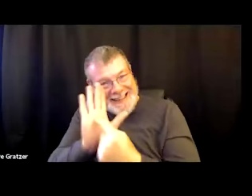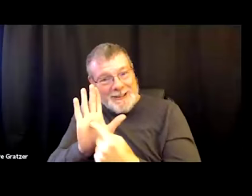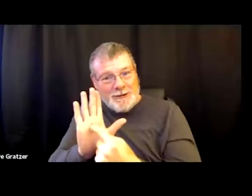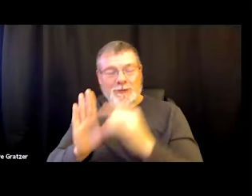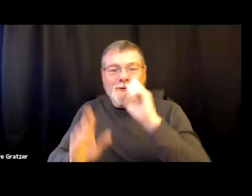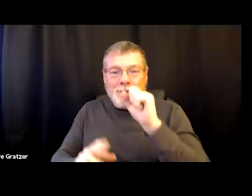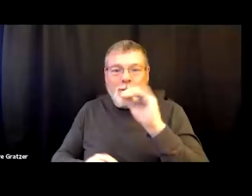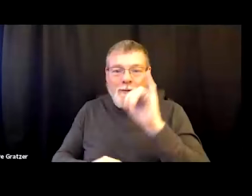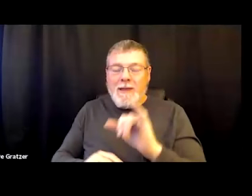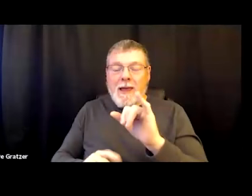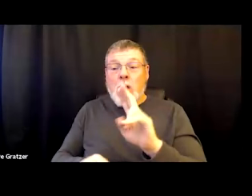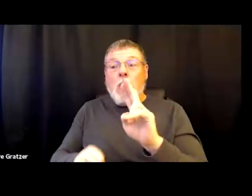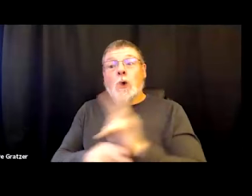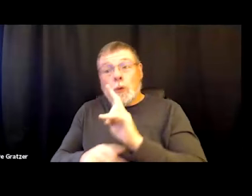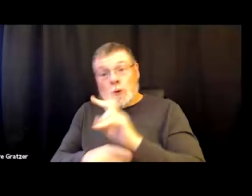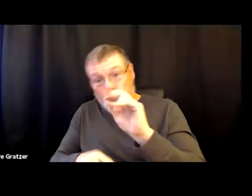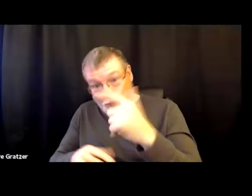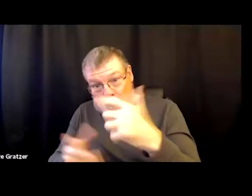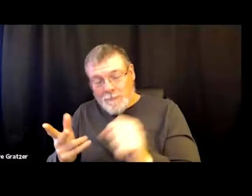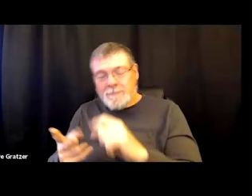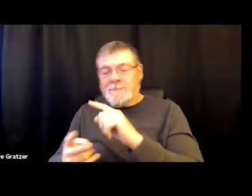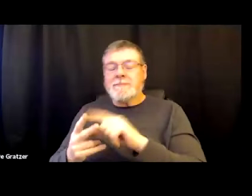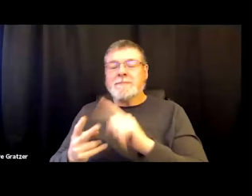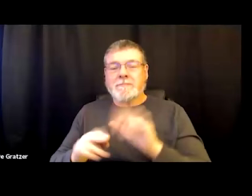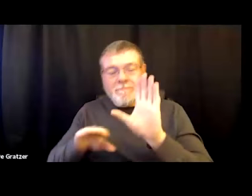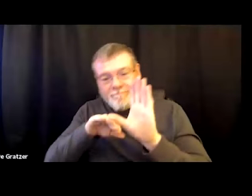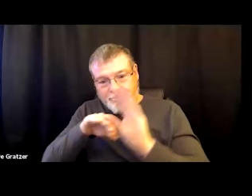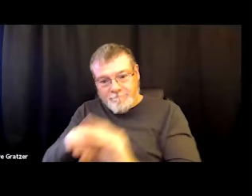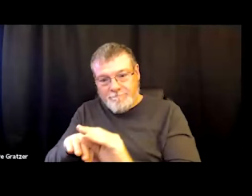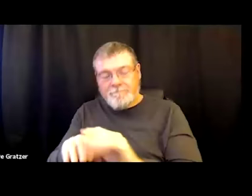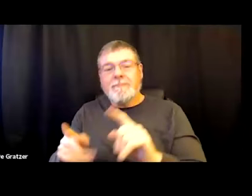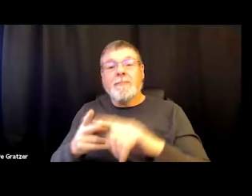to substance abuse reductions, reductions in crime,